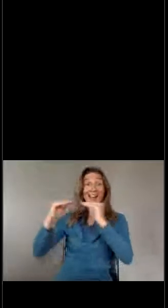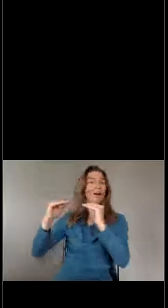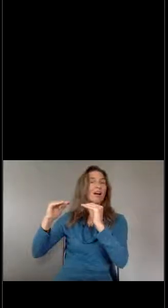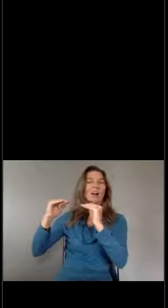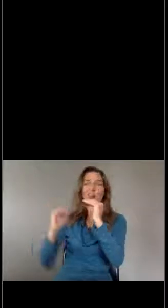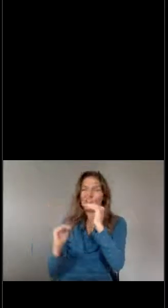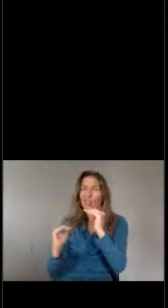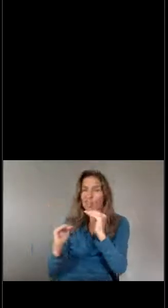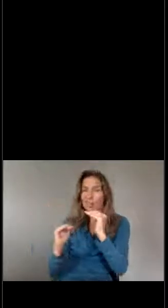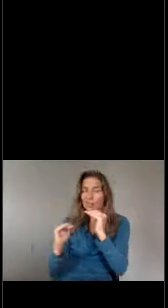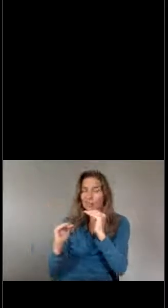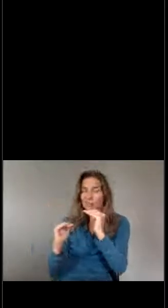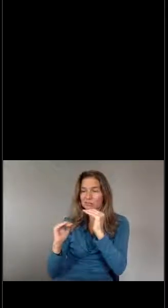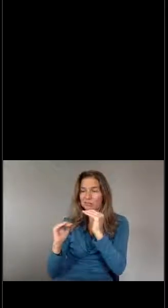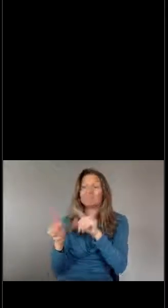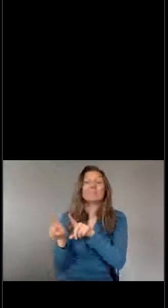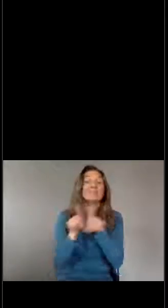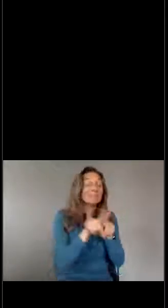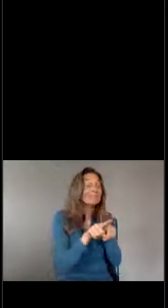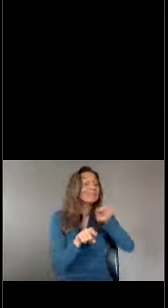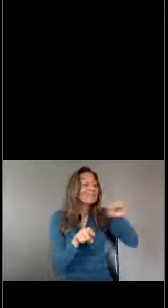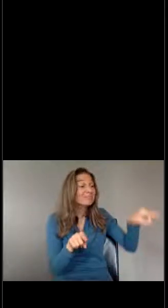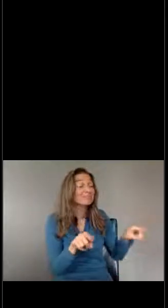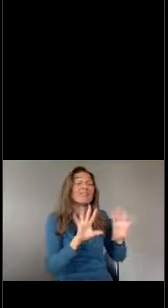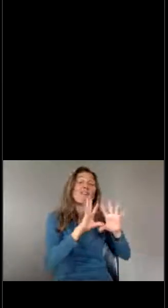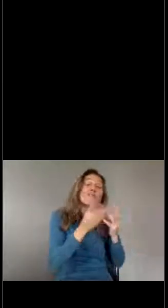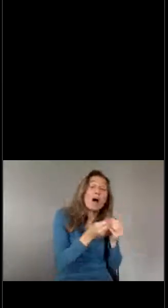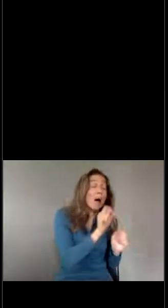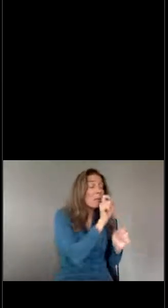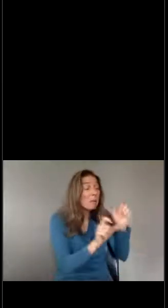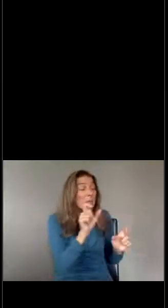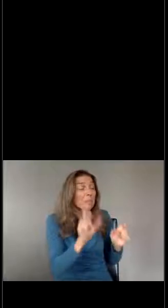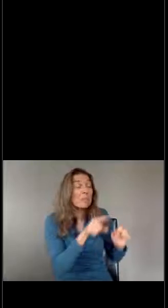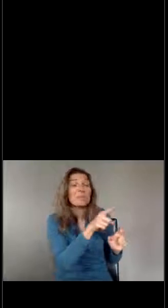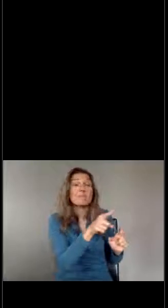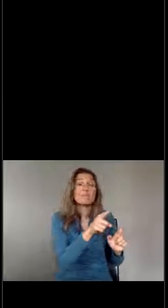Similarly, other household members go for work opportunities